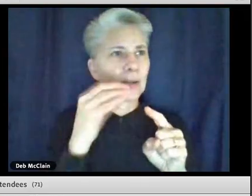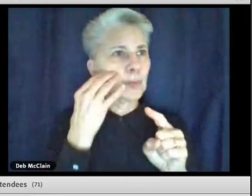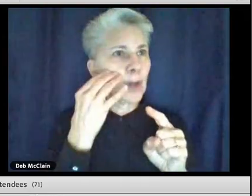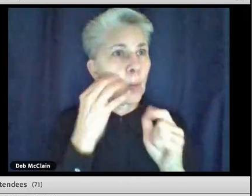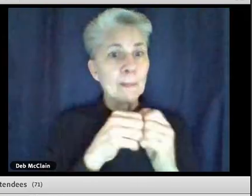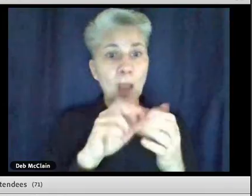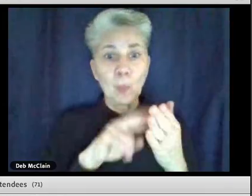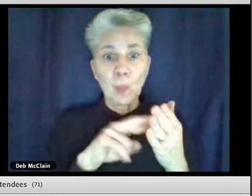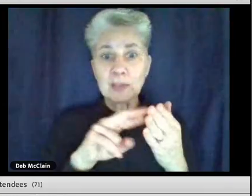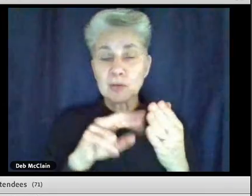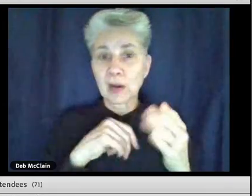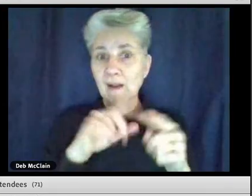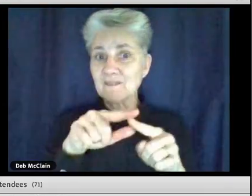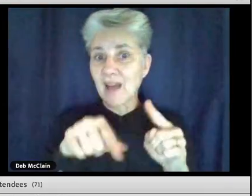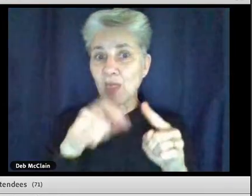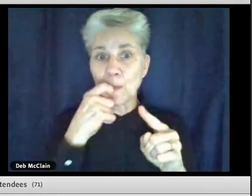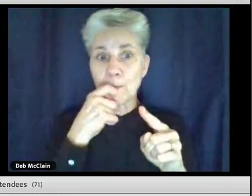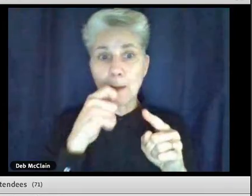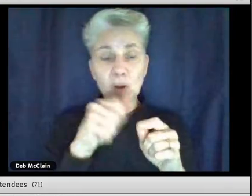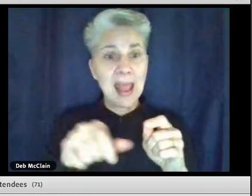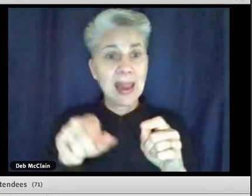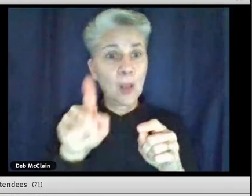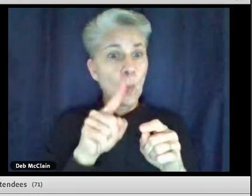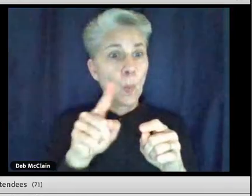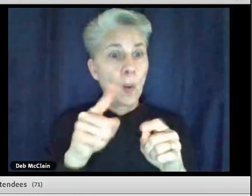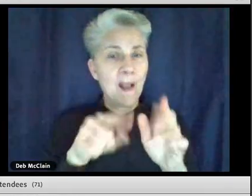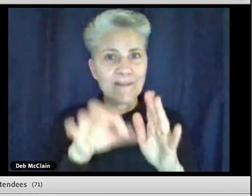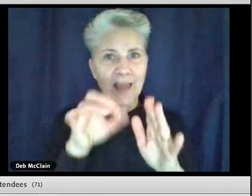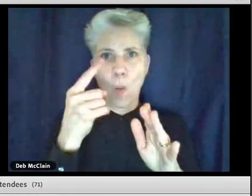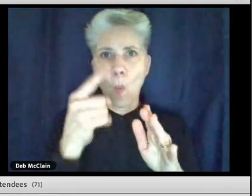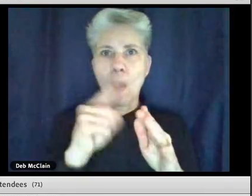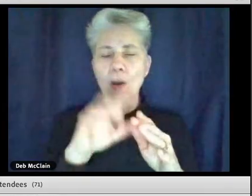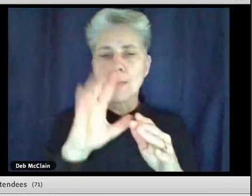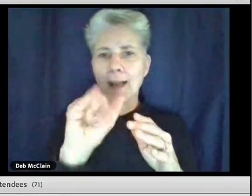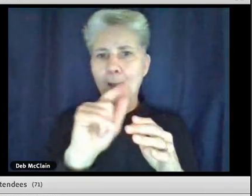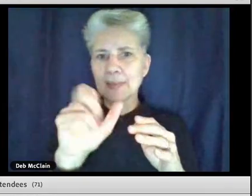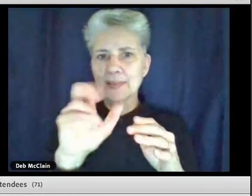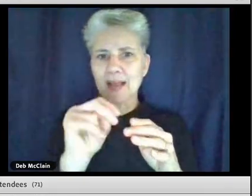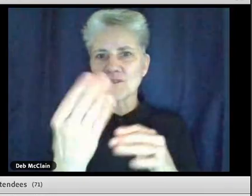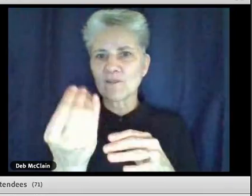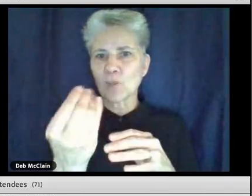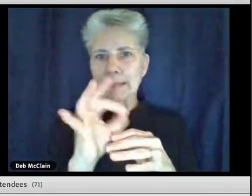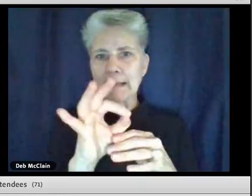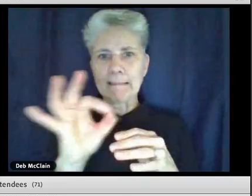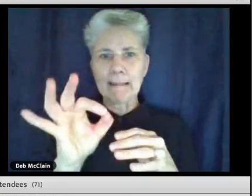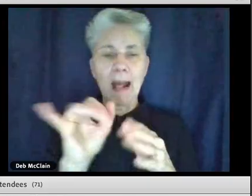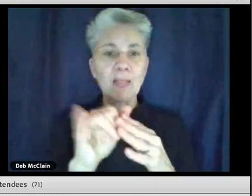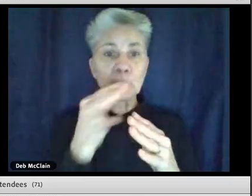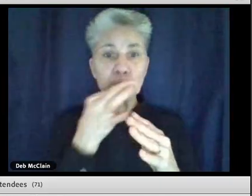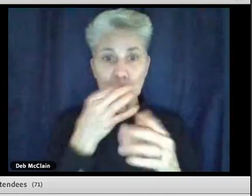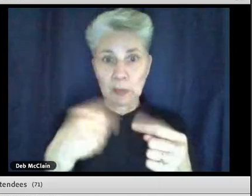I could not find a thermometer anywhere. I found one on Amazon for 14.99, and that's coming soon, and I may not need it,